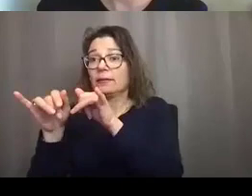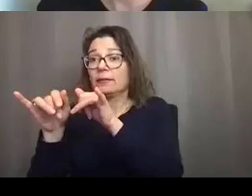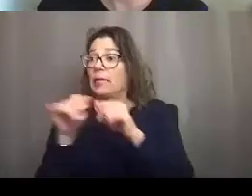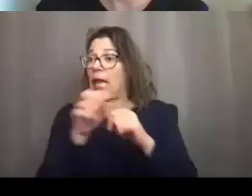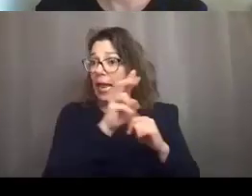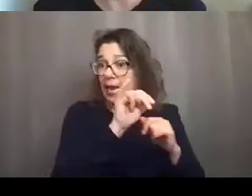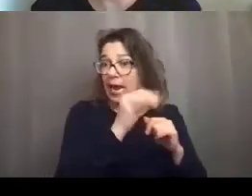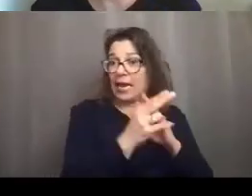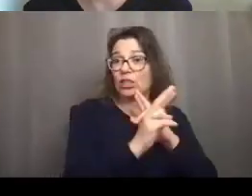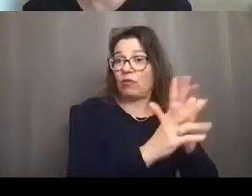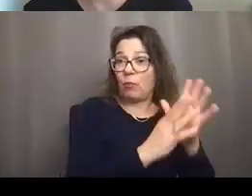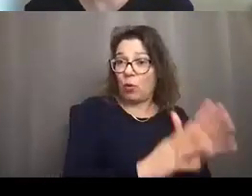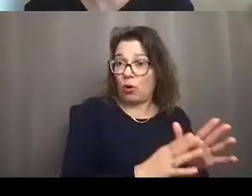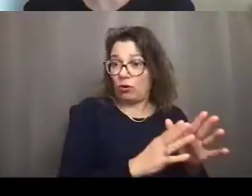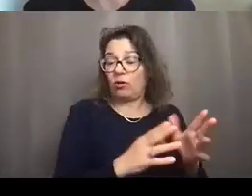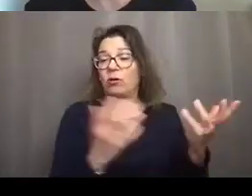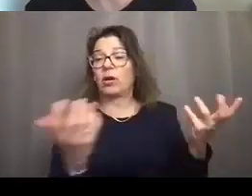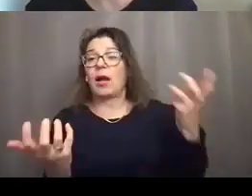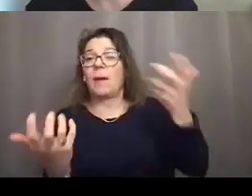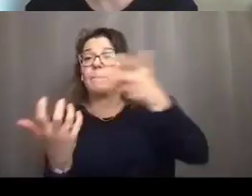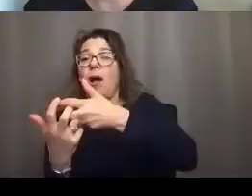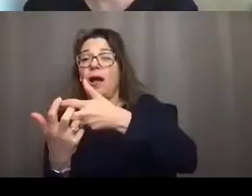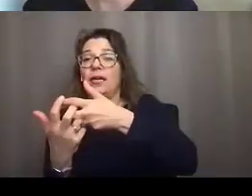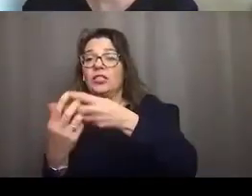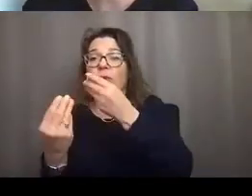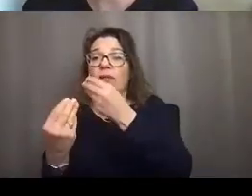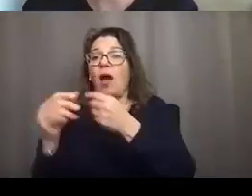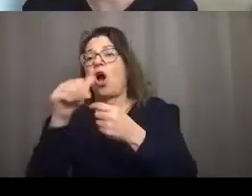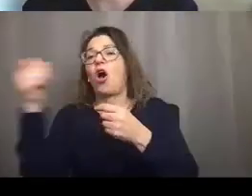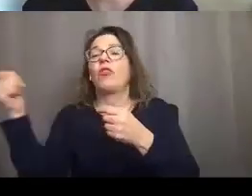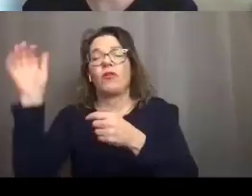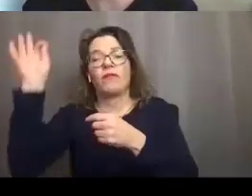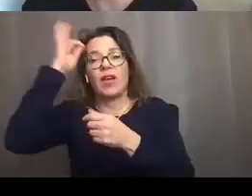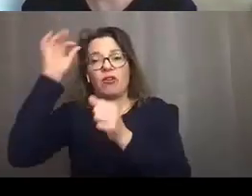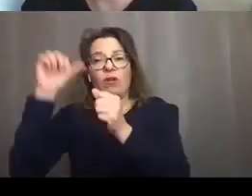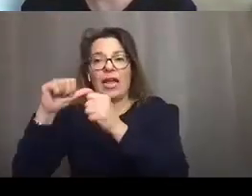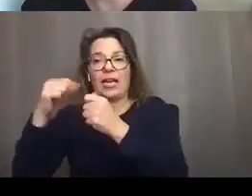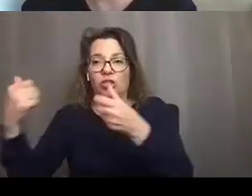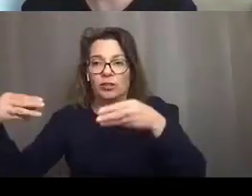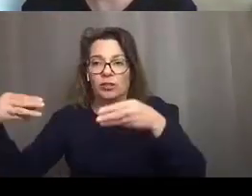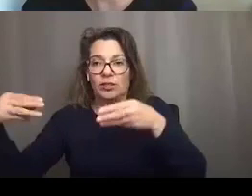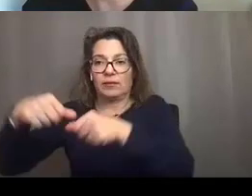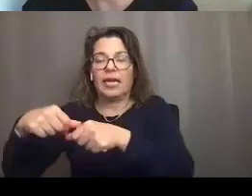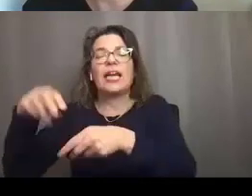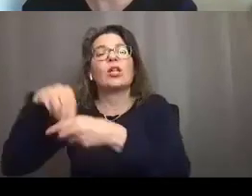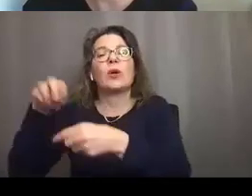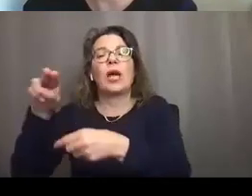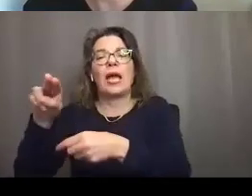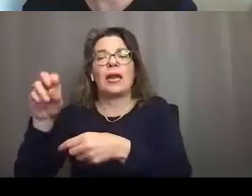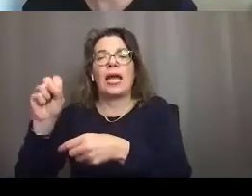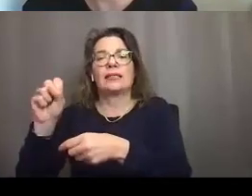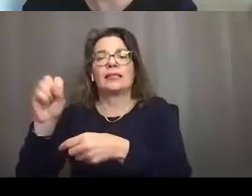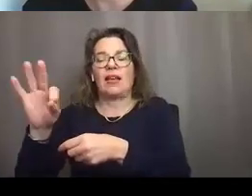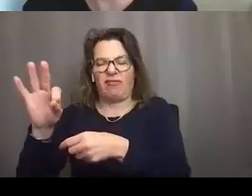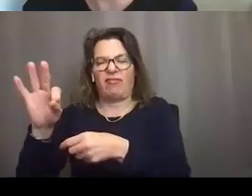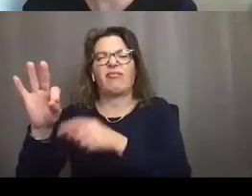RePORTER and combines it with information from other federal agencies including NSF, so that's one tool you might want to take a look at.